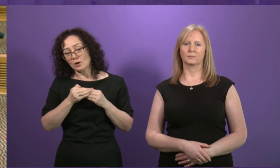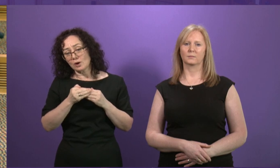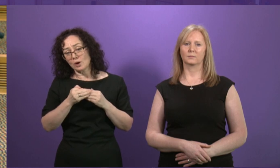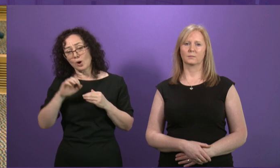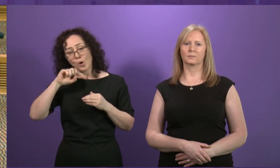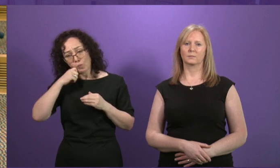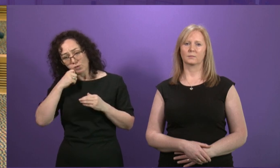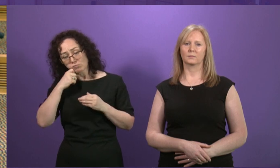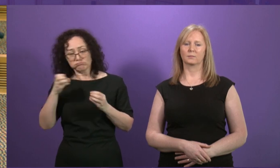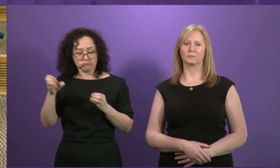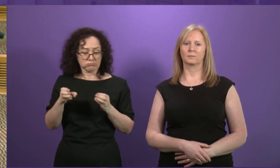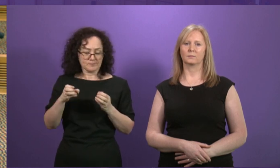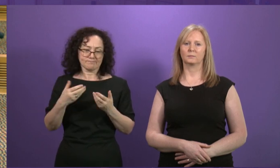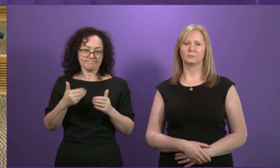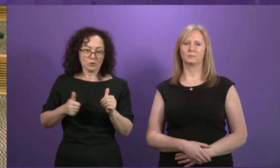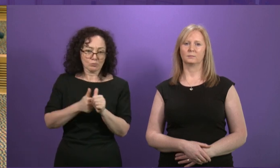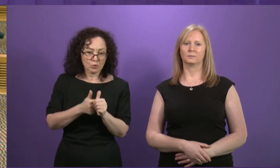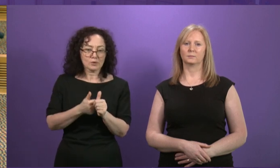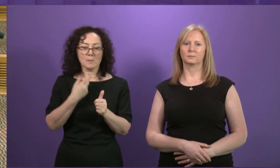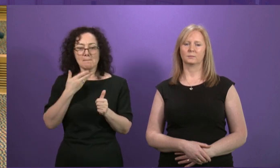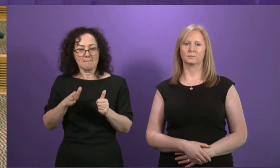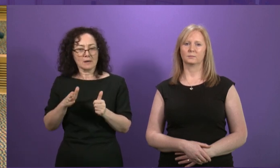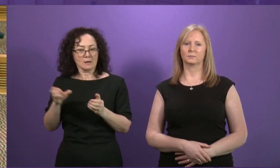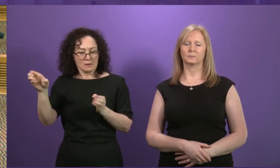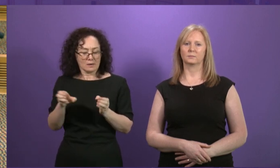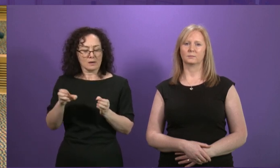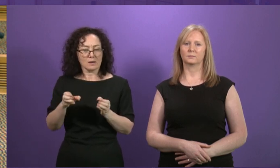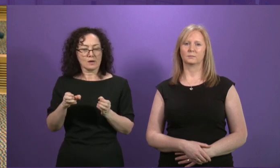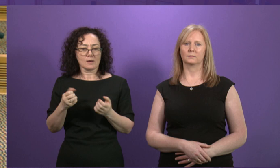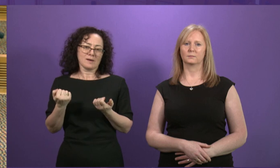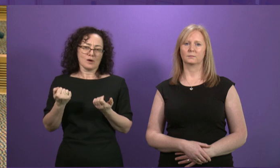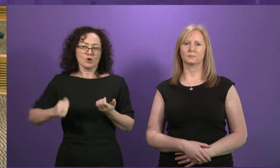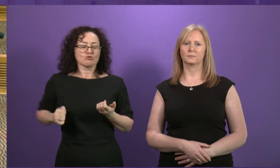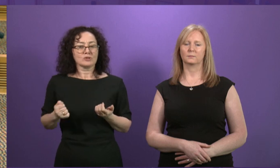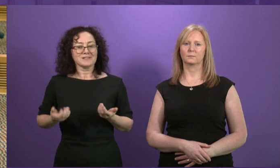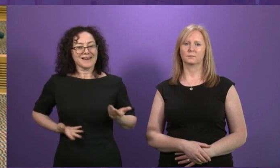financial advice in reviewing Gemini Rail’s model for the site. We will keep members fully updated on any progress.